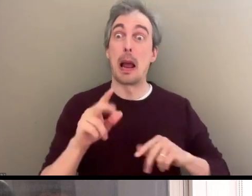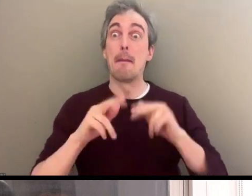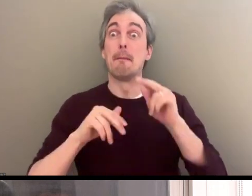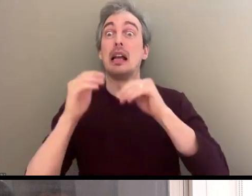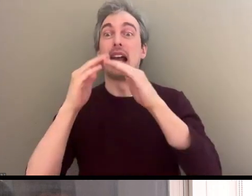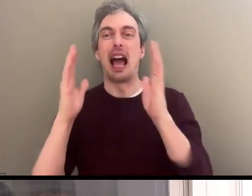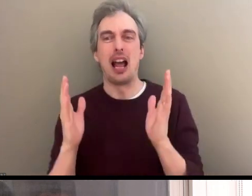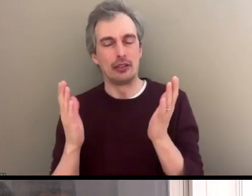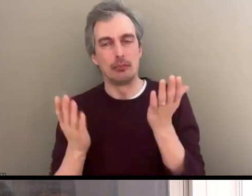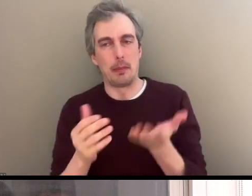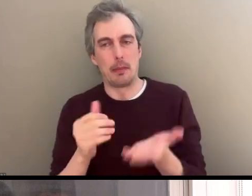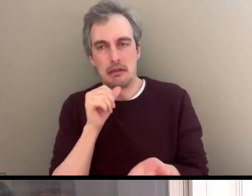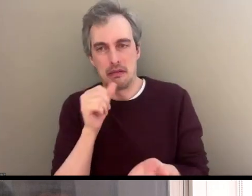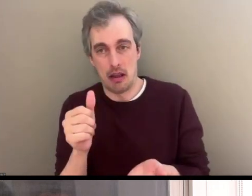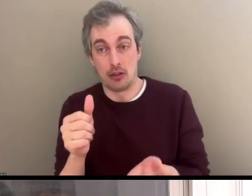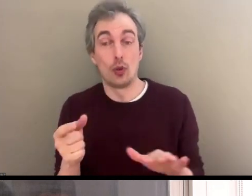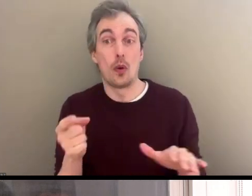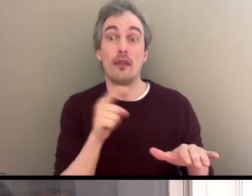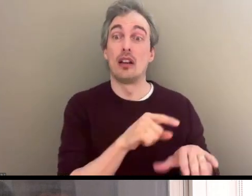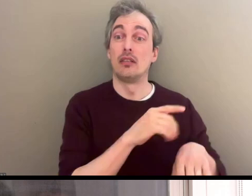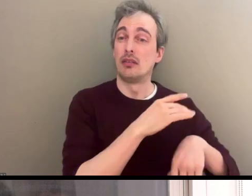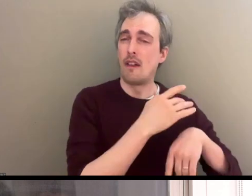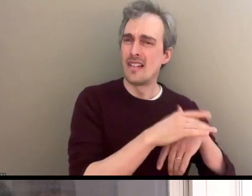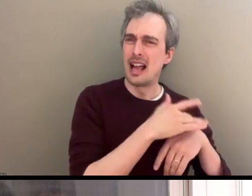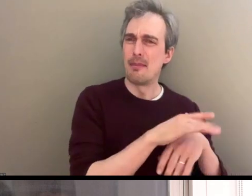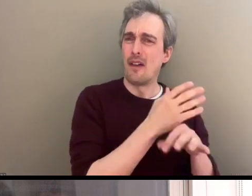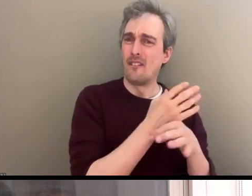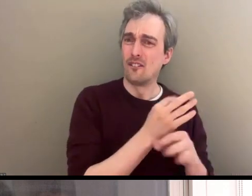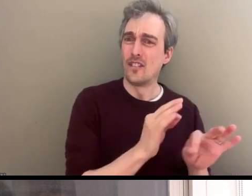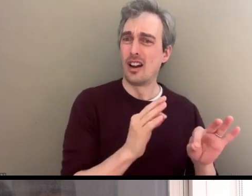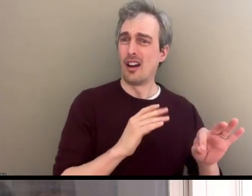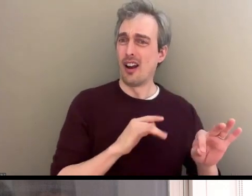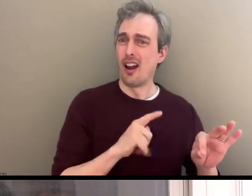And paid tooling, they offer deeper insights, a little bit